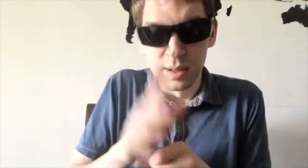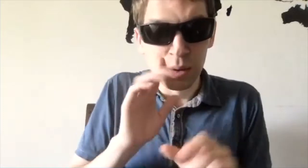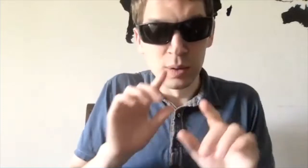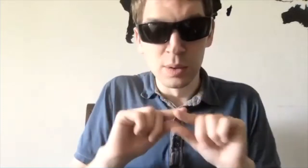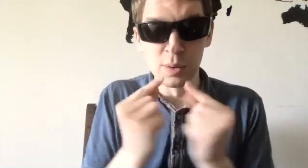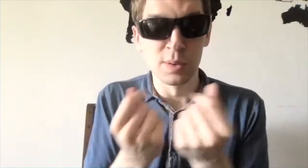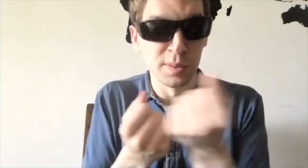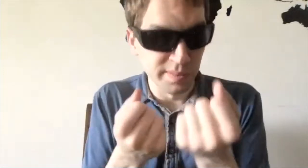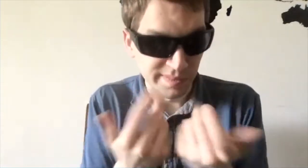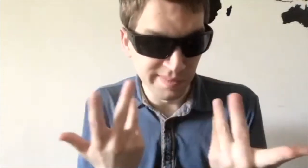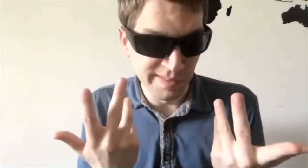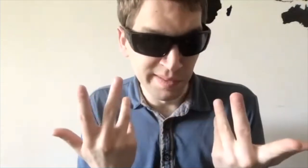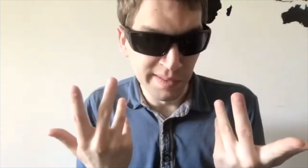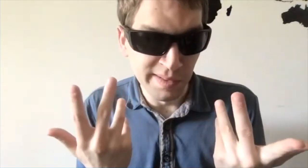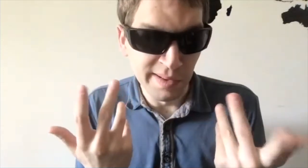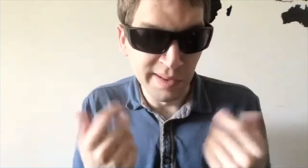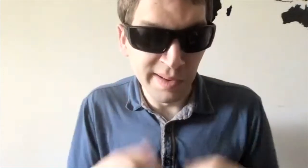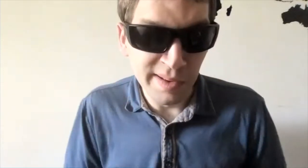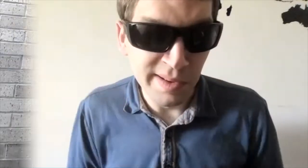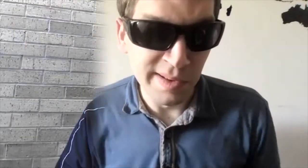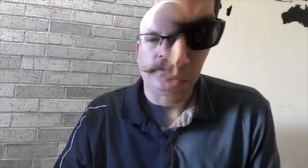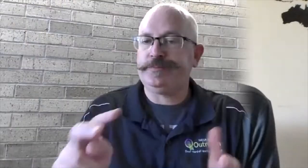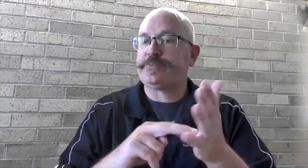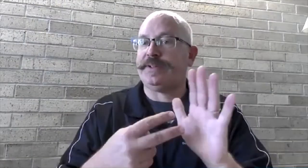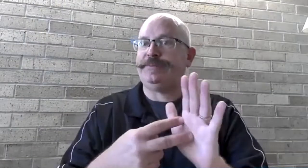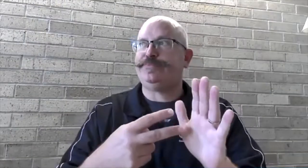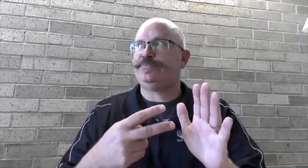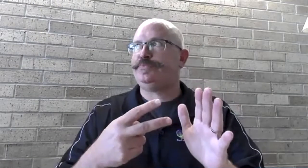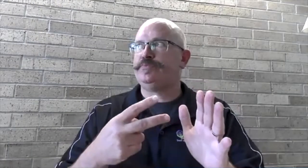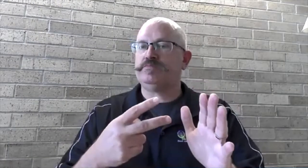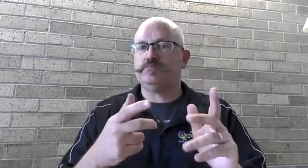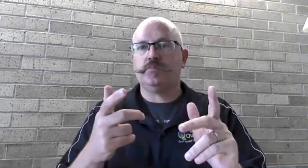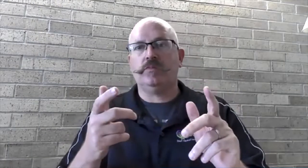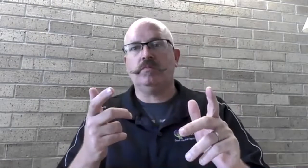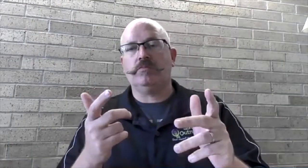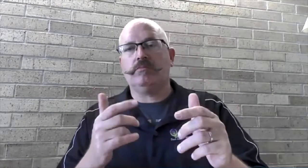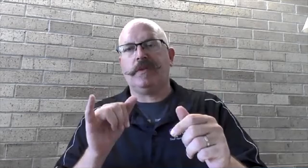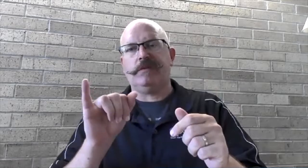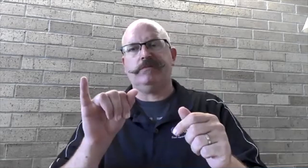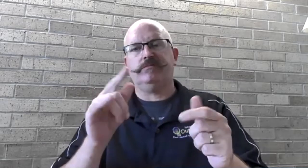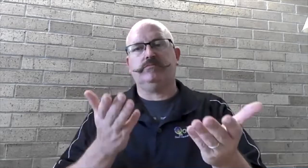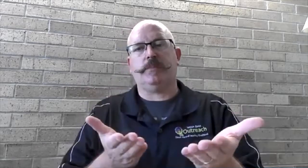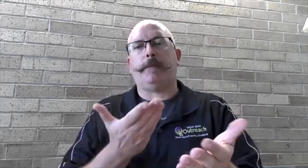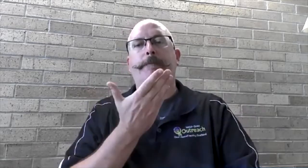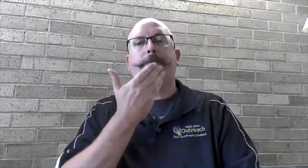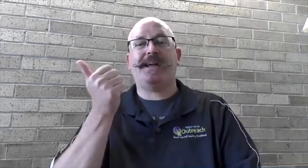Supporting each other is a key to that.